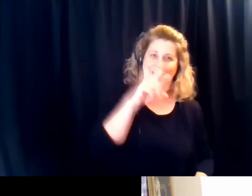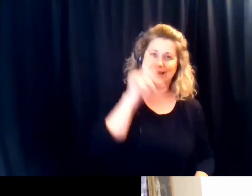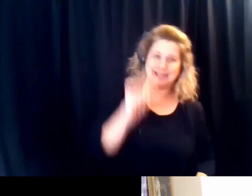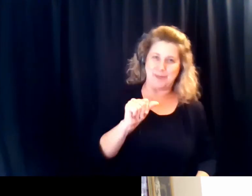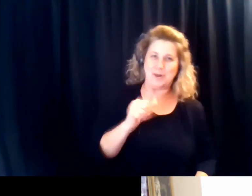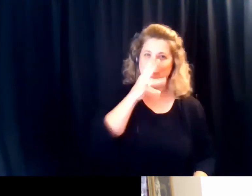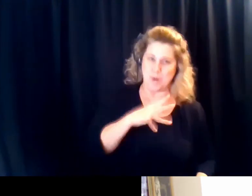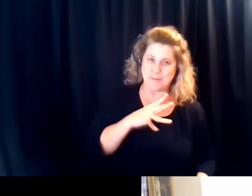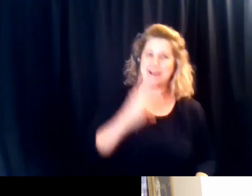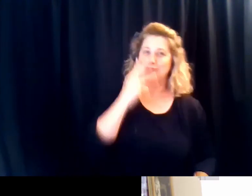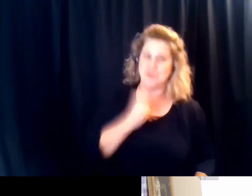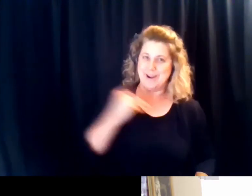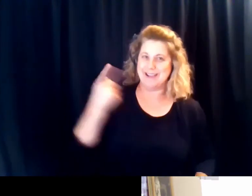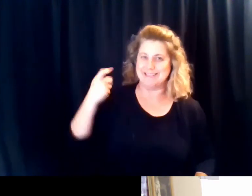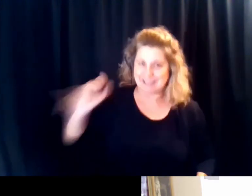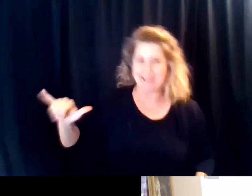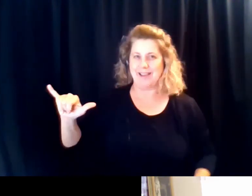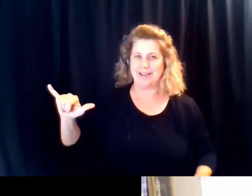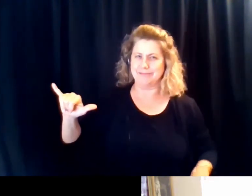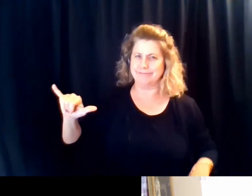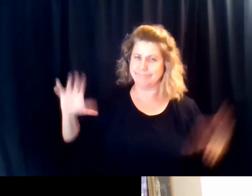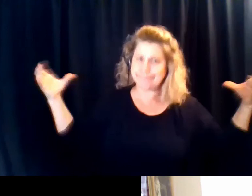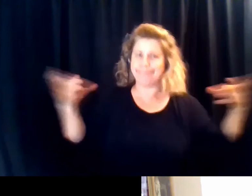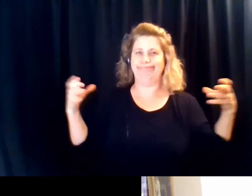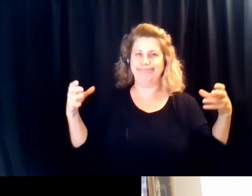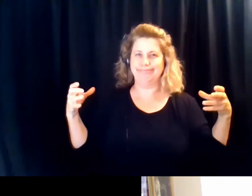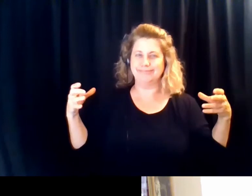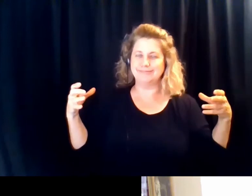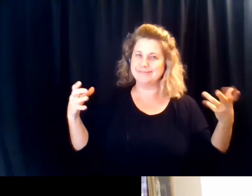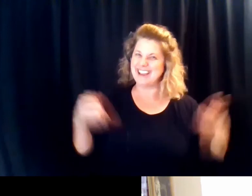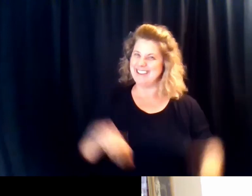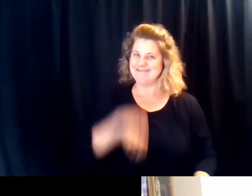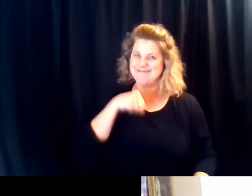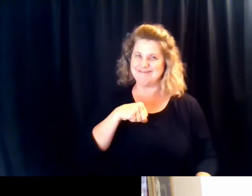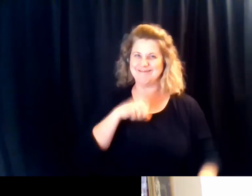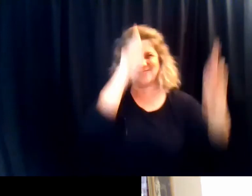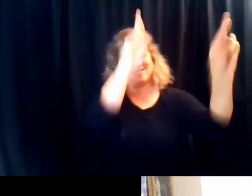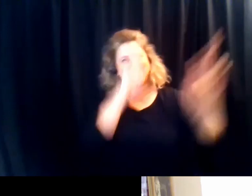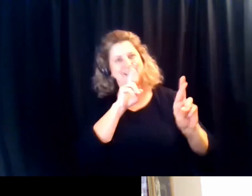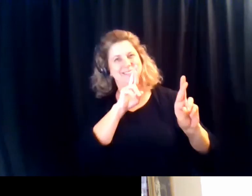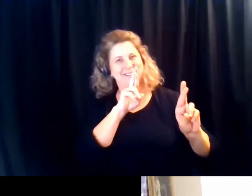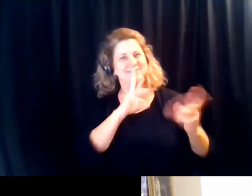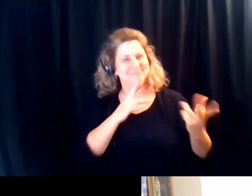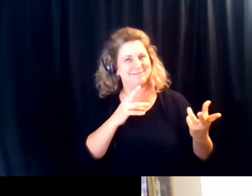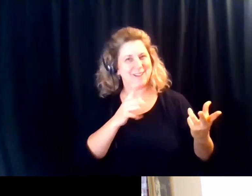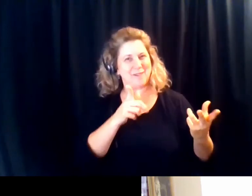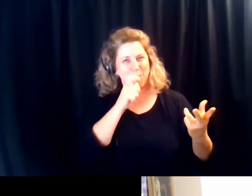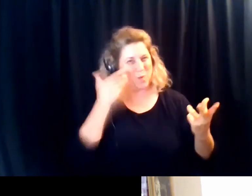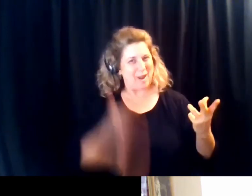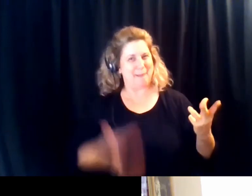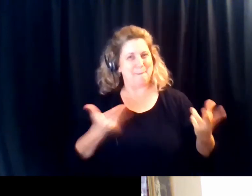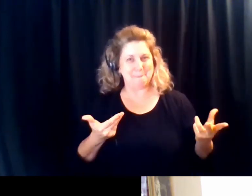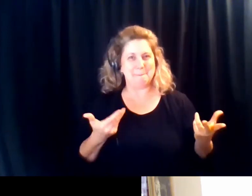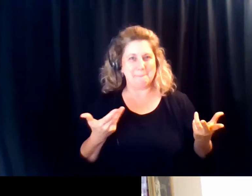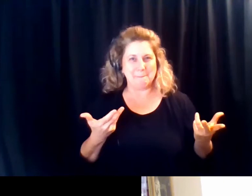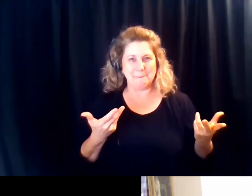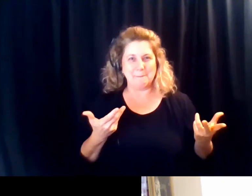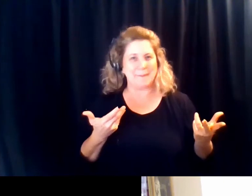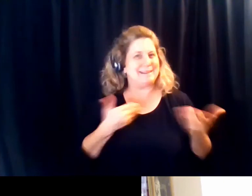Judith Heumann: For me, I have a disability. I can't walk. I don't feel any shame around that. That's what it is. And I think we have